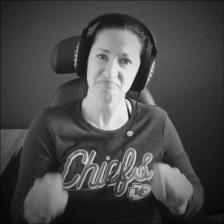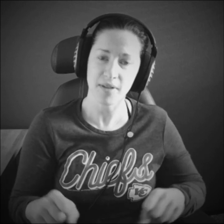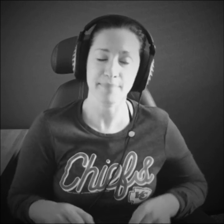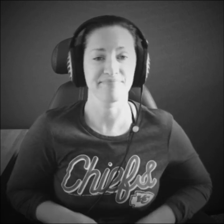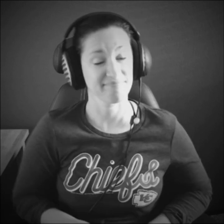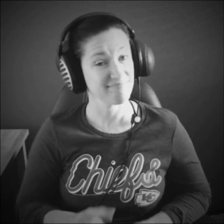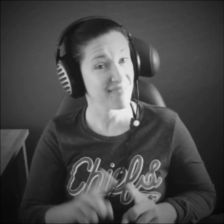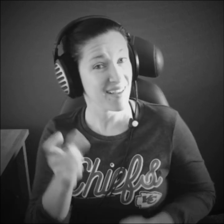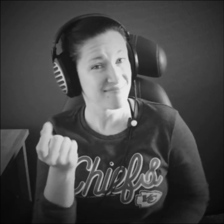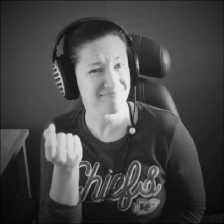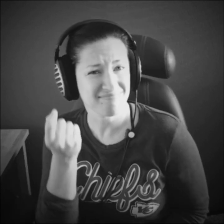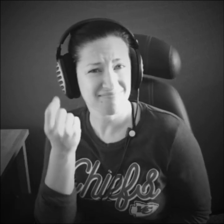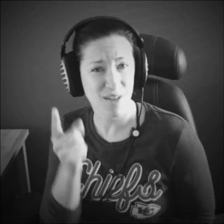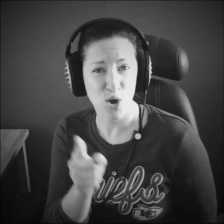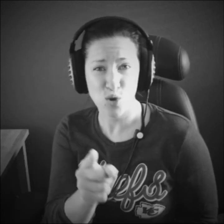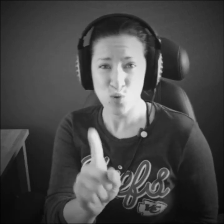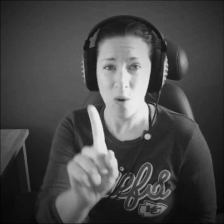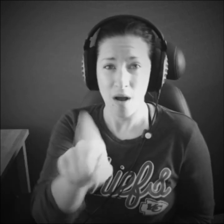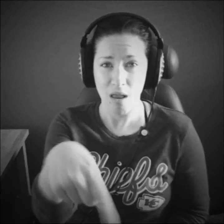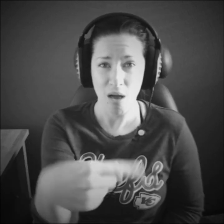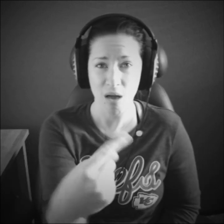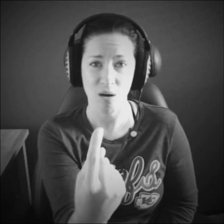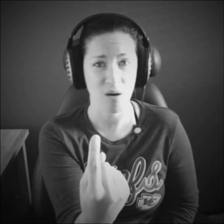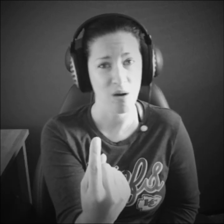but you are not alone.